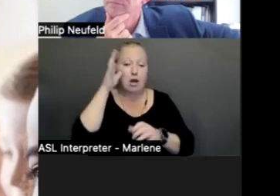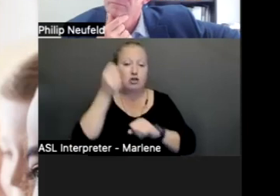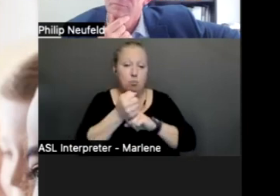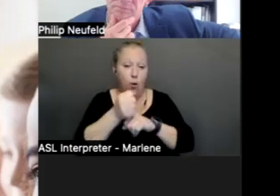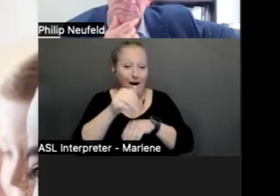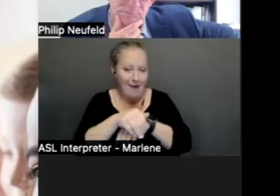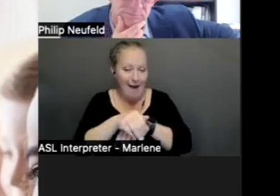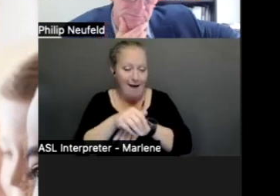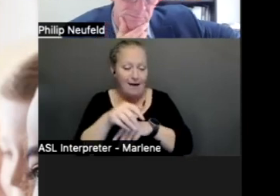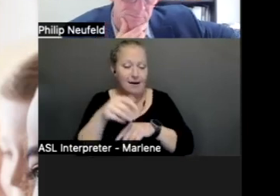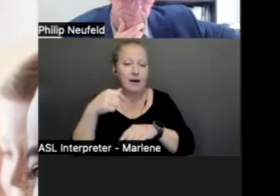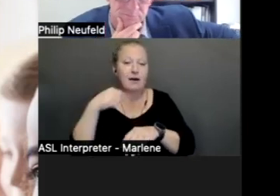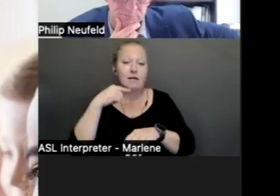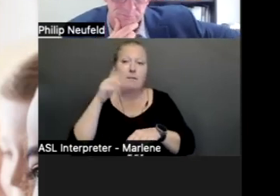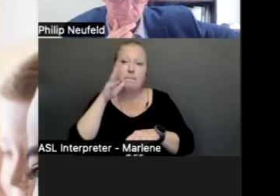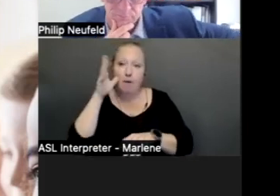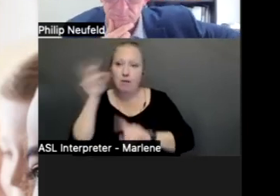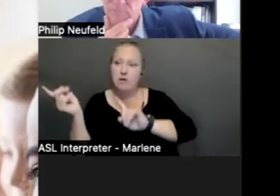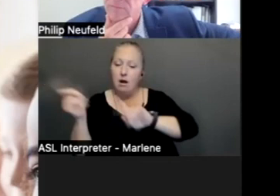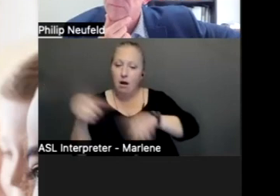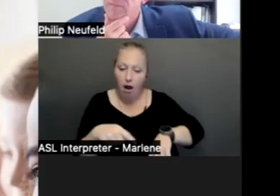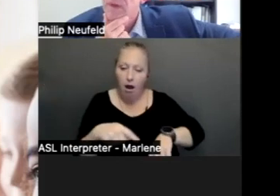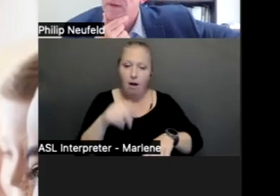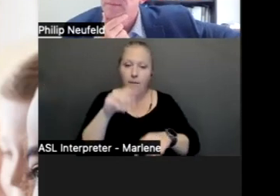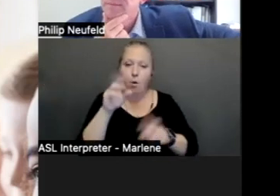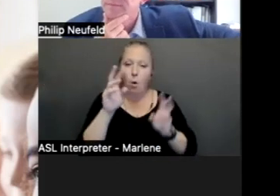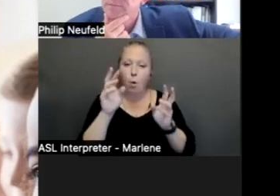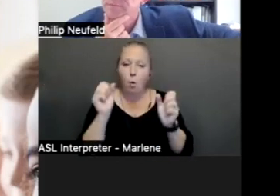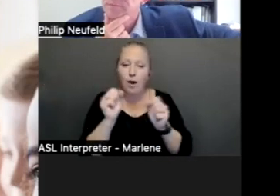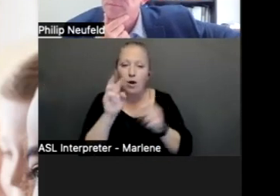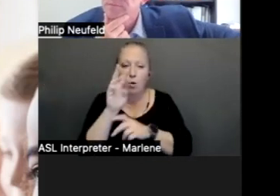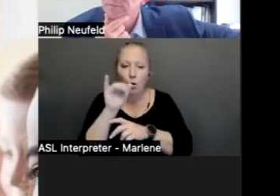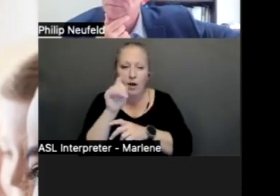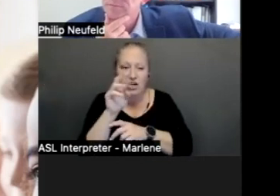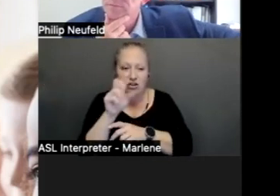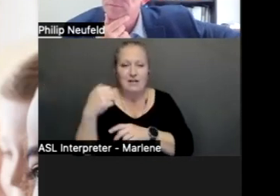actually had parents come Winters has a pretty high percentage of parents that signed, I wish